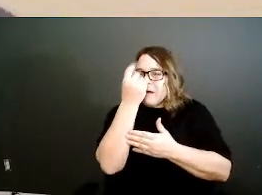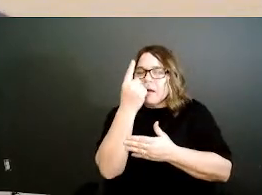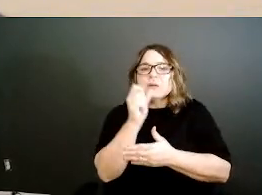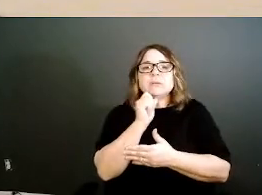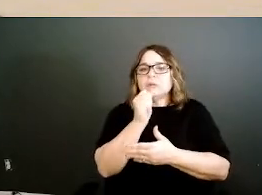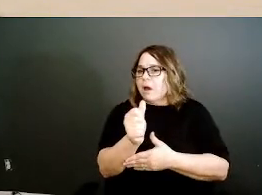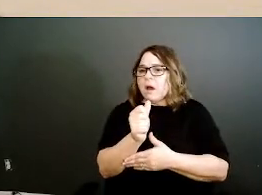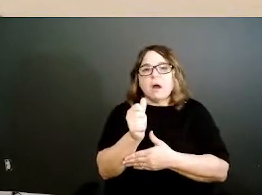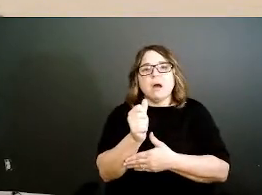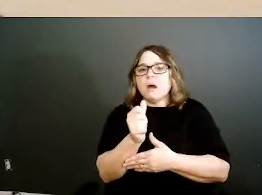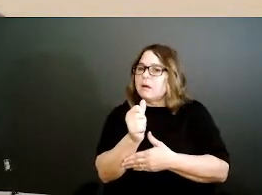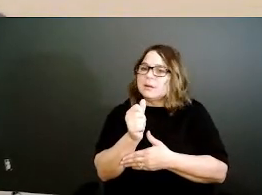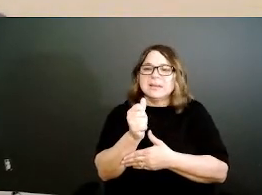AND MORE OF THE SAME IS GOING TO HAVE ITS CONSEQUENCES.